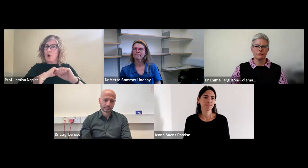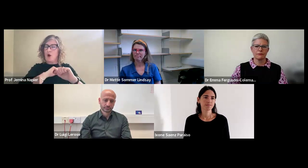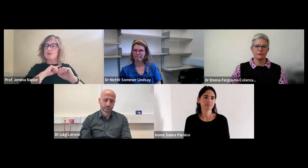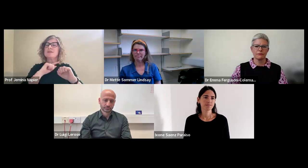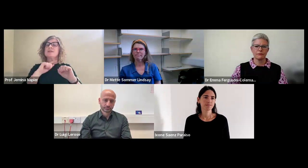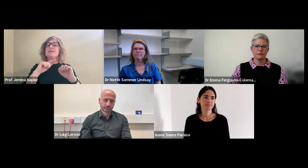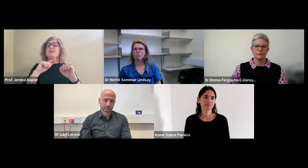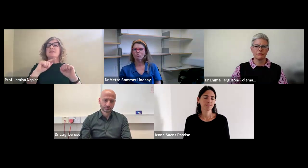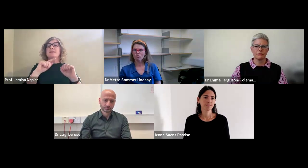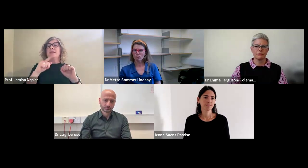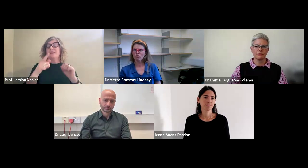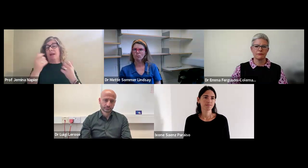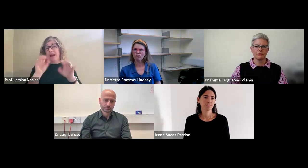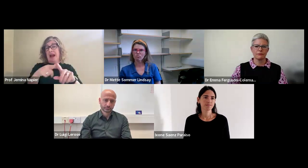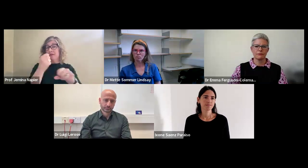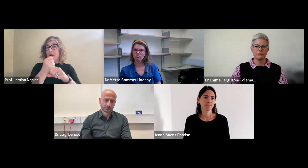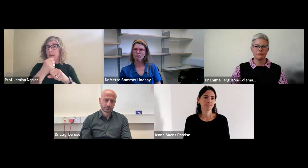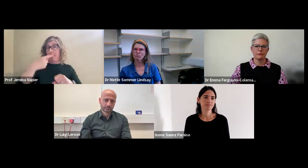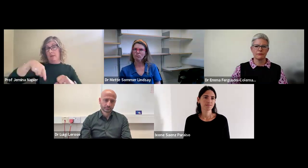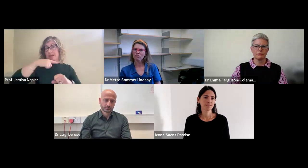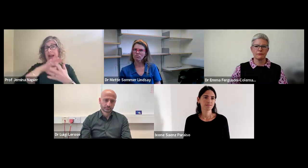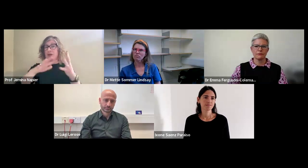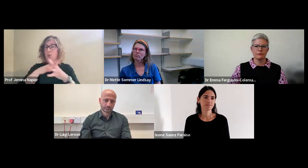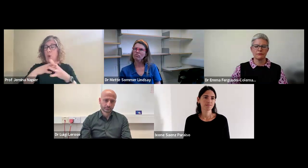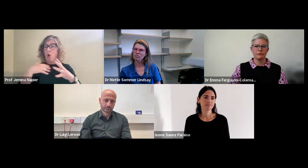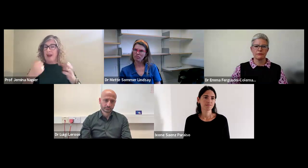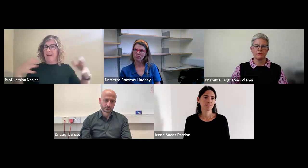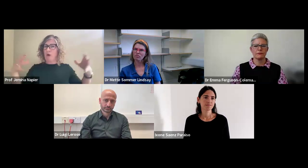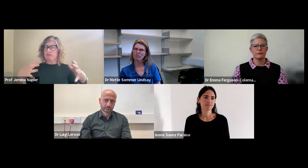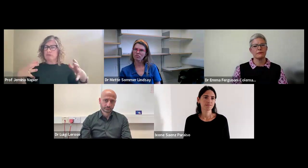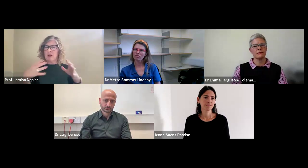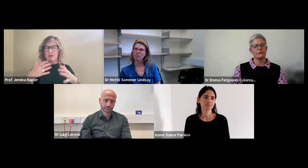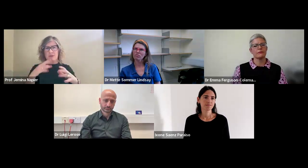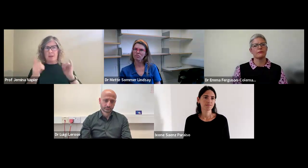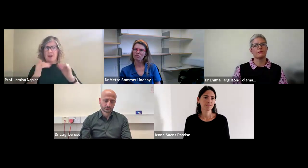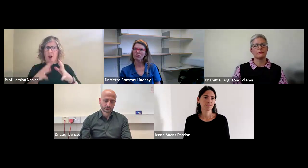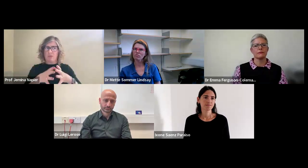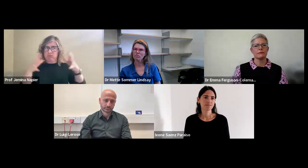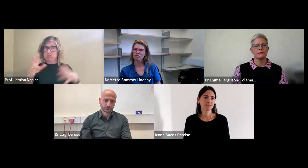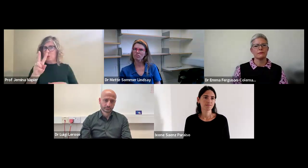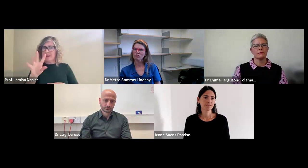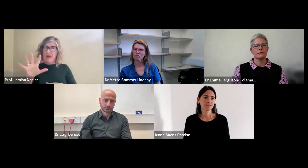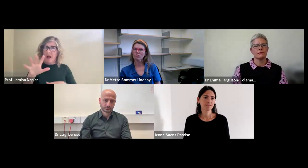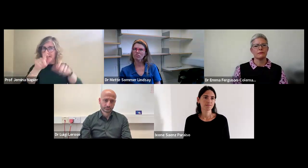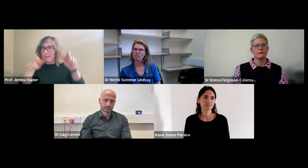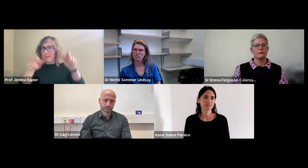spaces, really we can be calling them because Heriot-Watt as an example we have a team that can